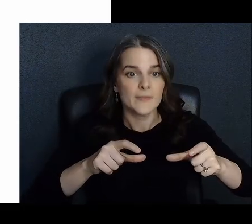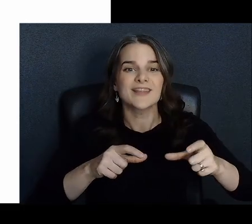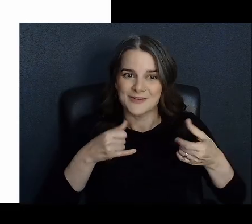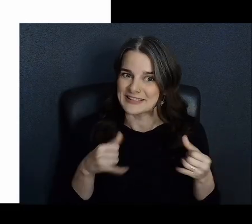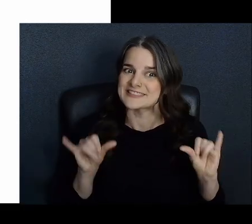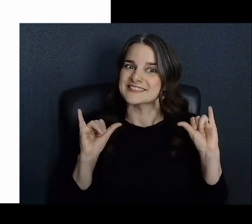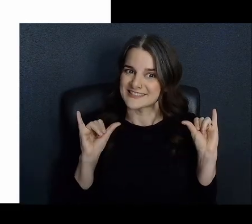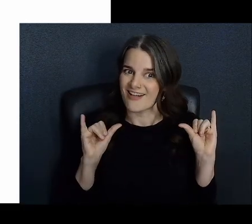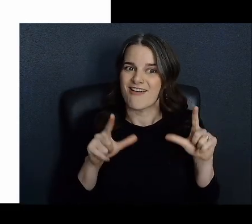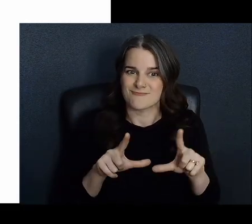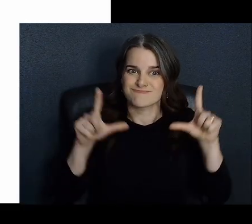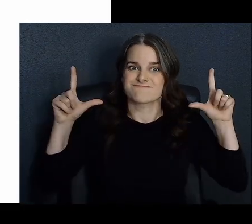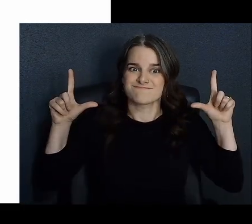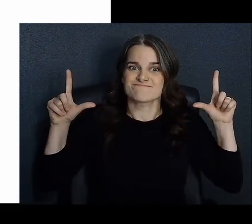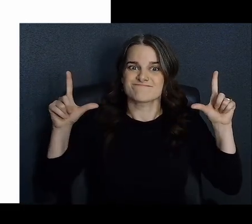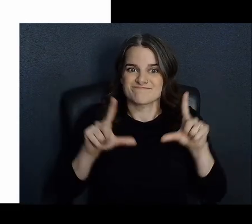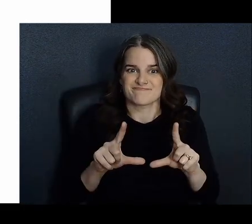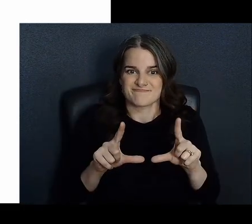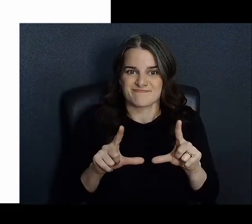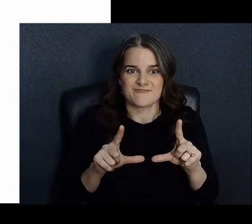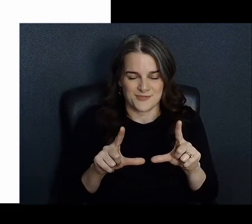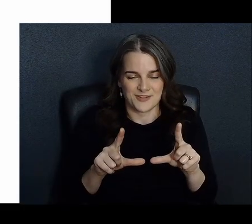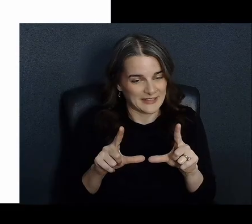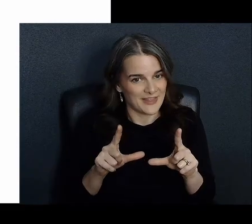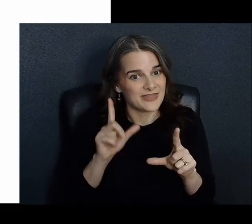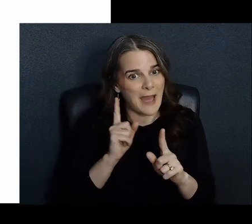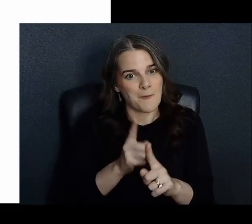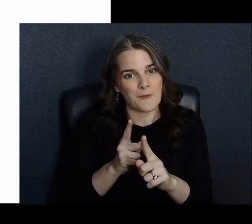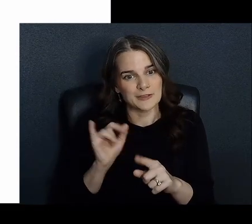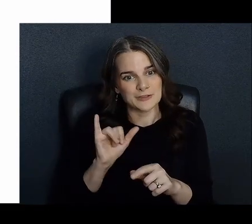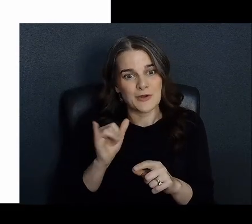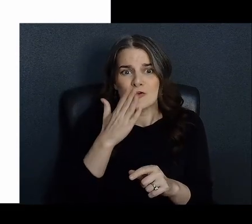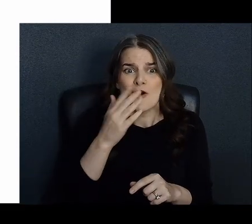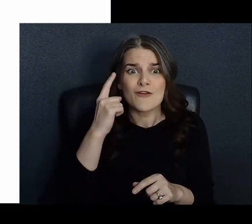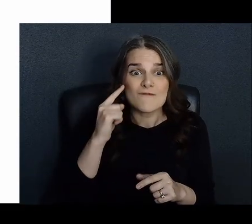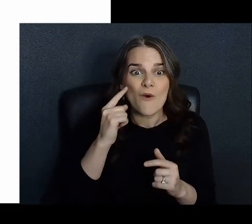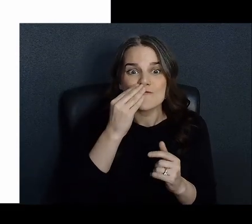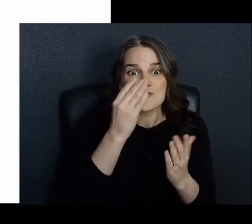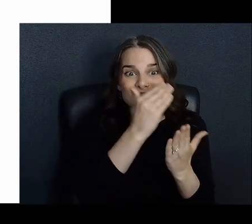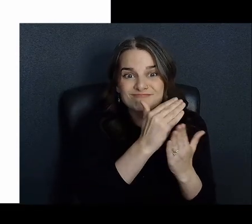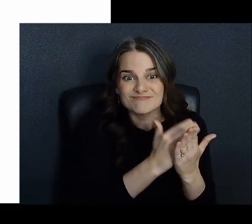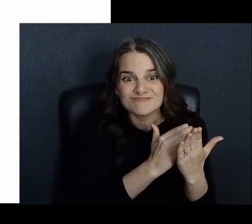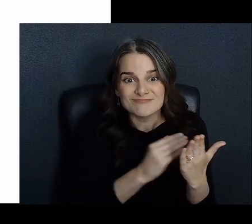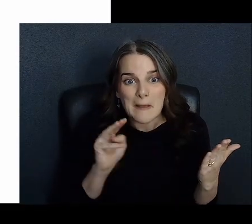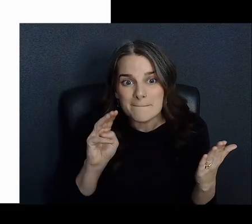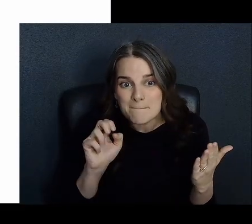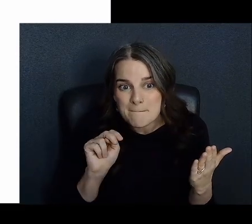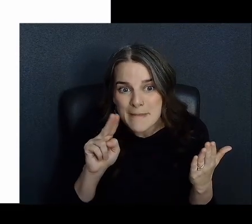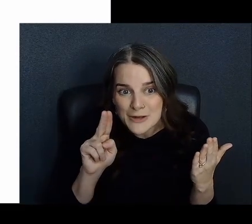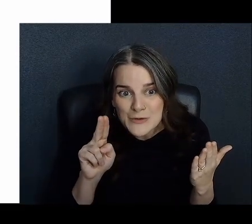at that point too. So again, handy for things like menus, reading short passages in a book.